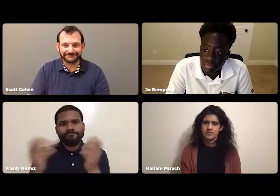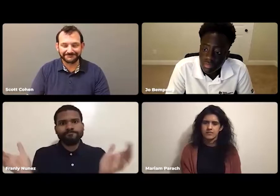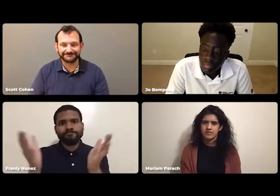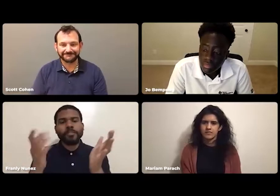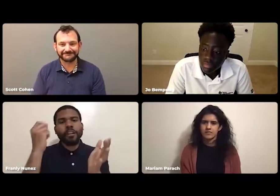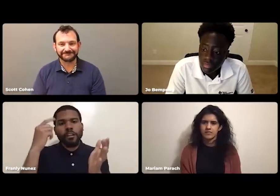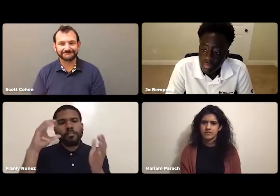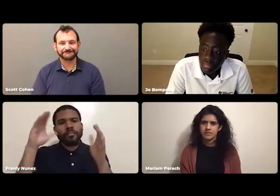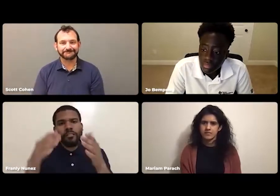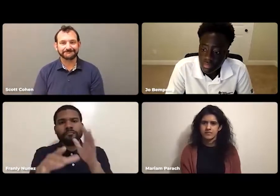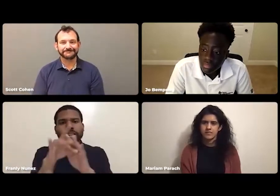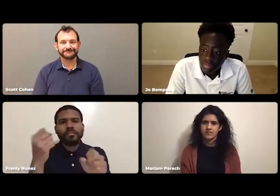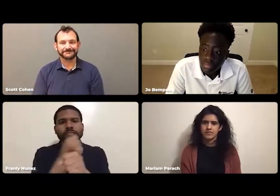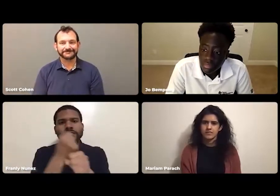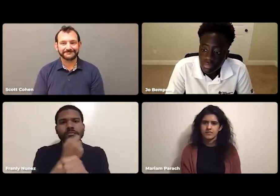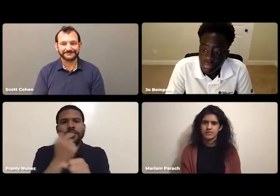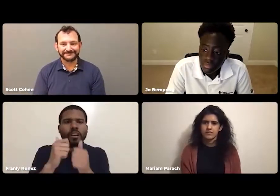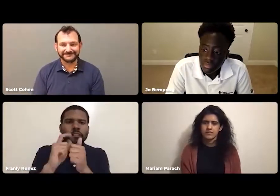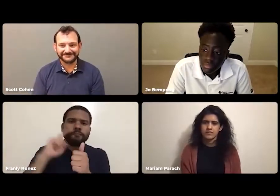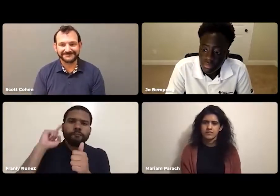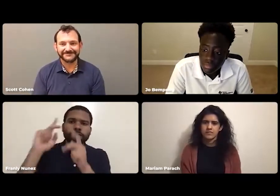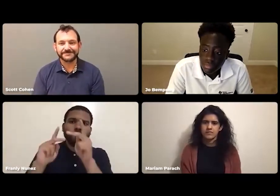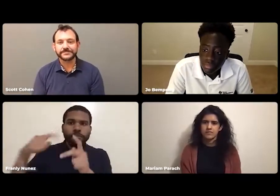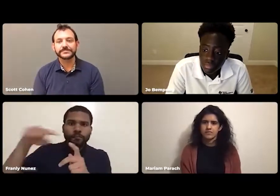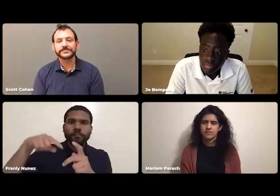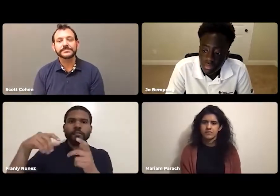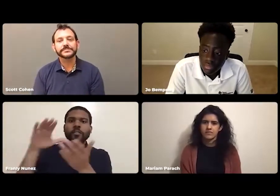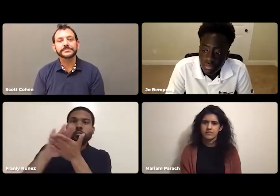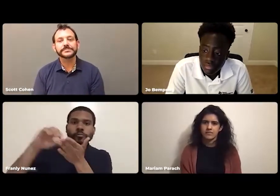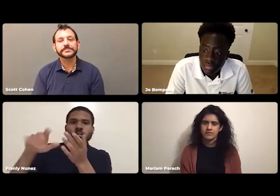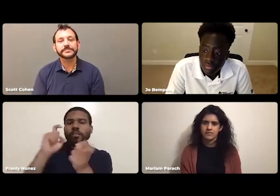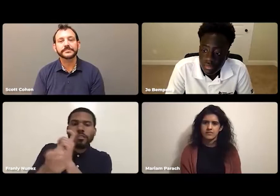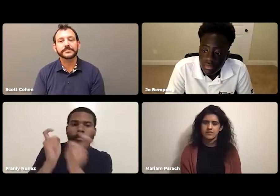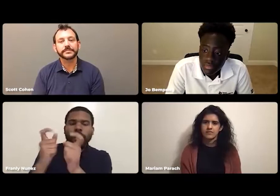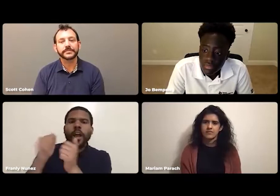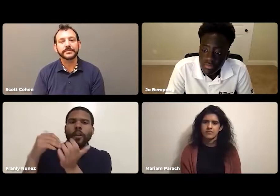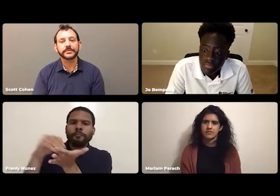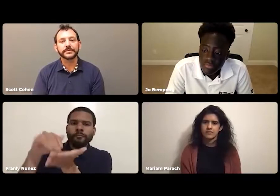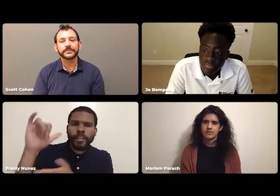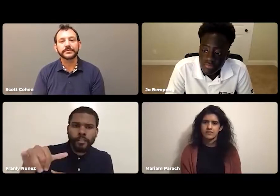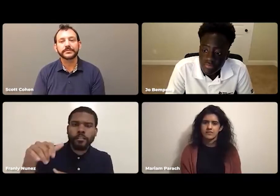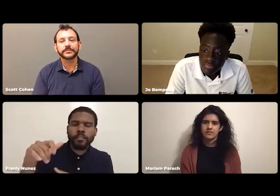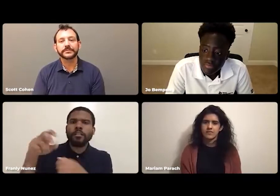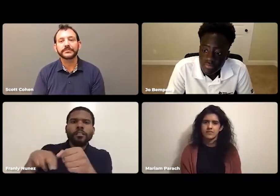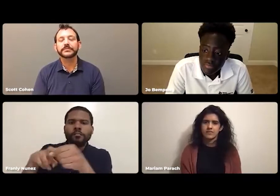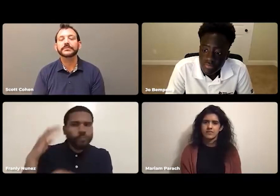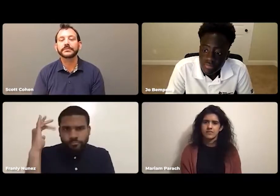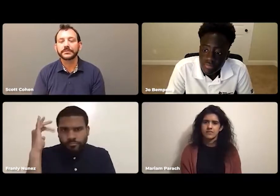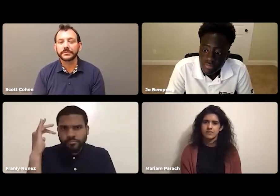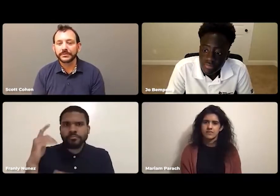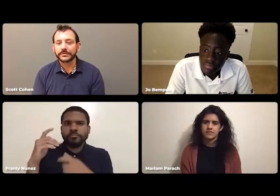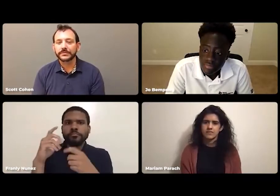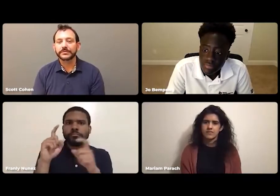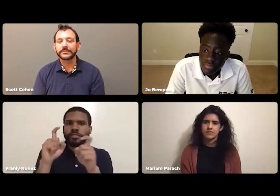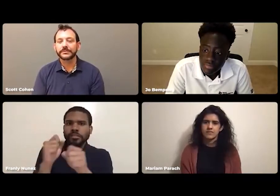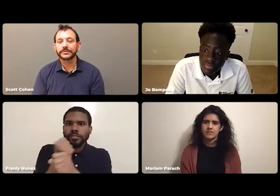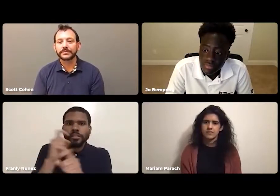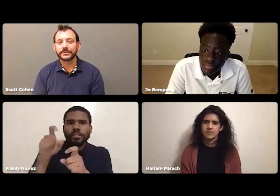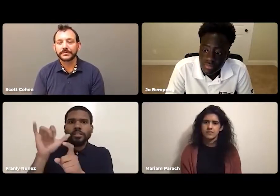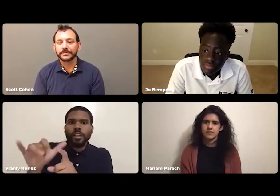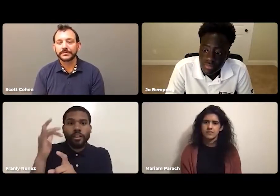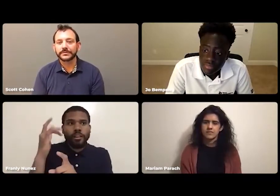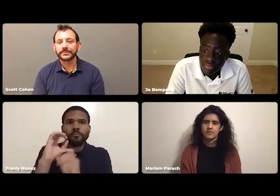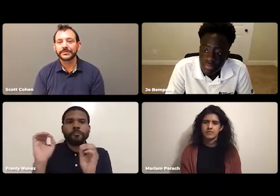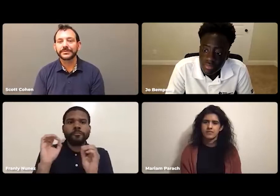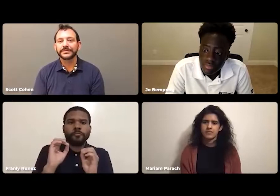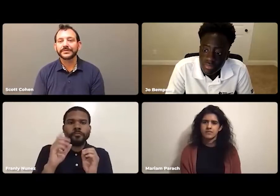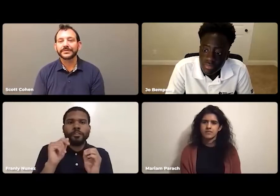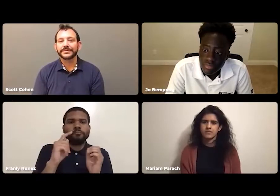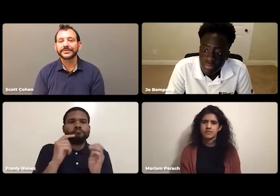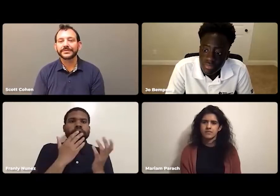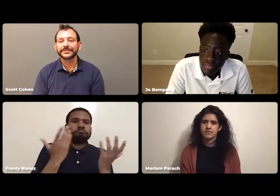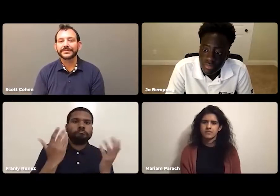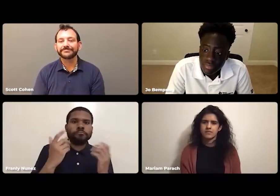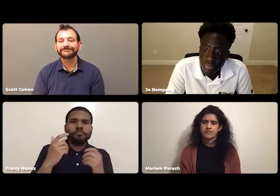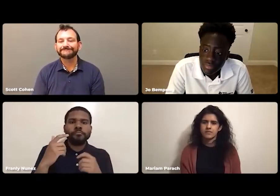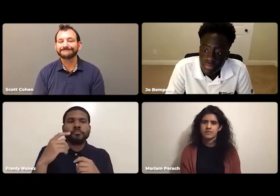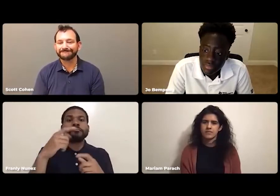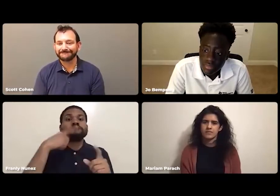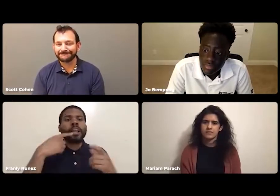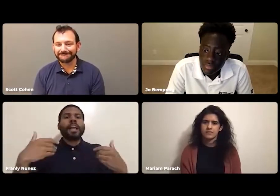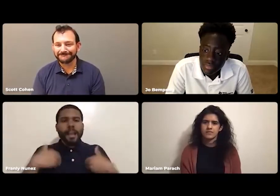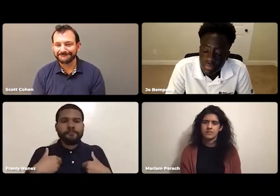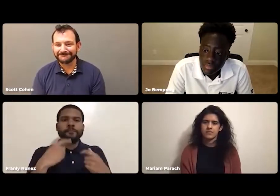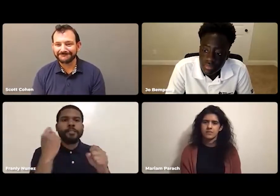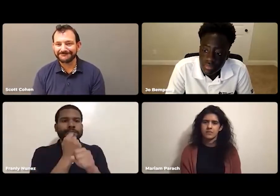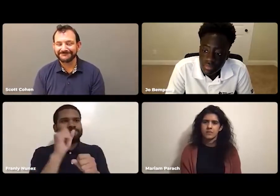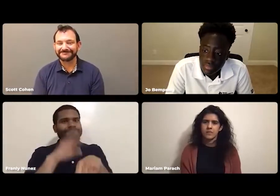It encourages students to reduce the rates of students dropping out of STEM.